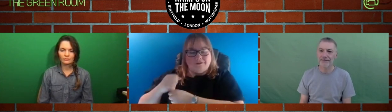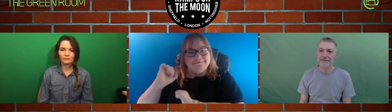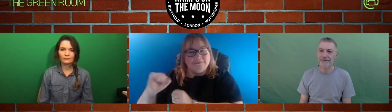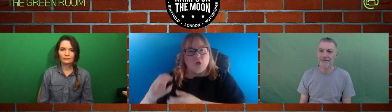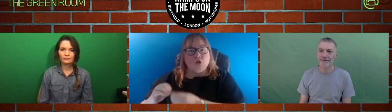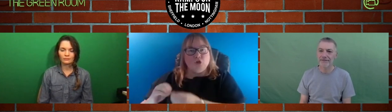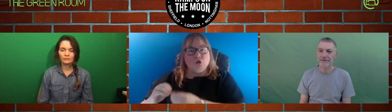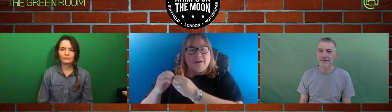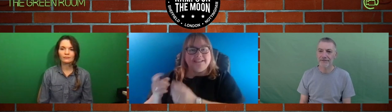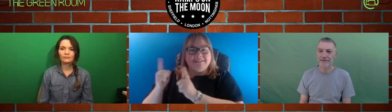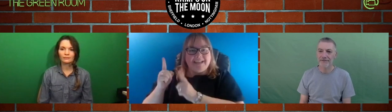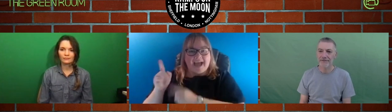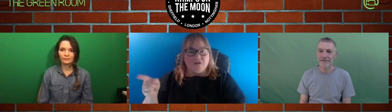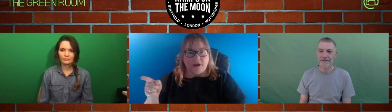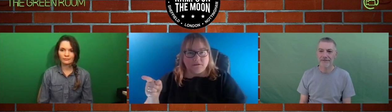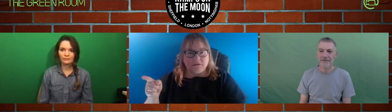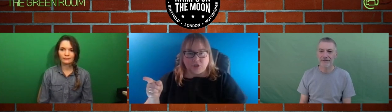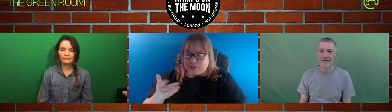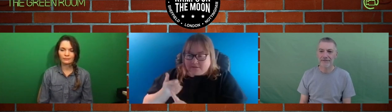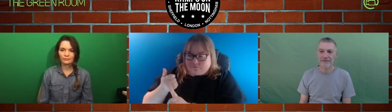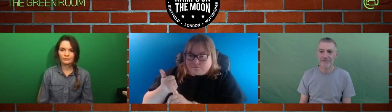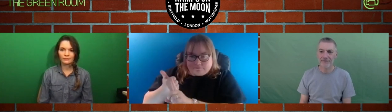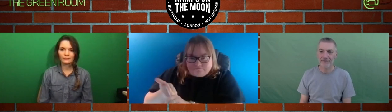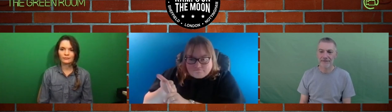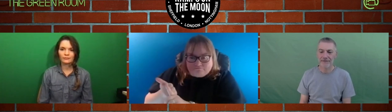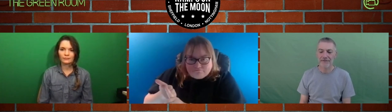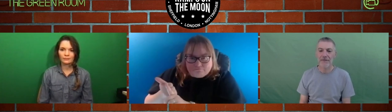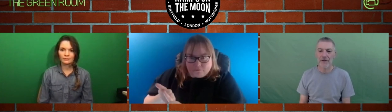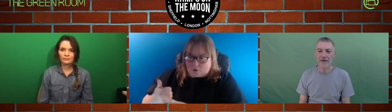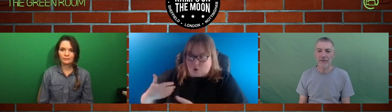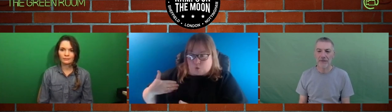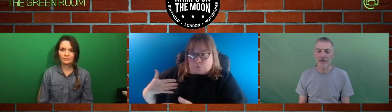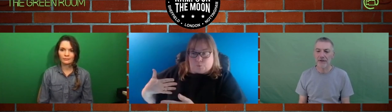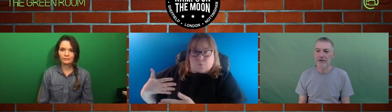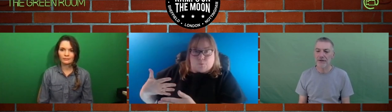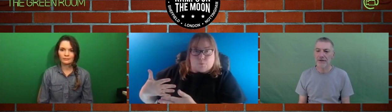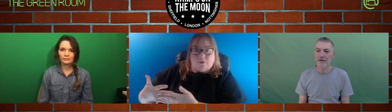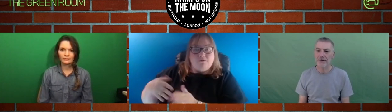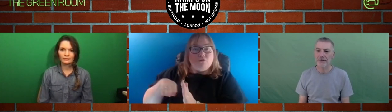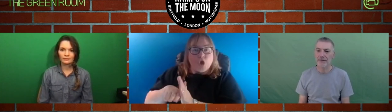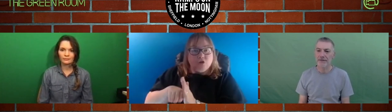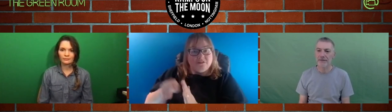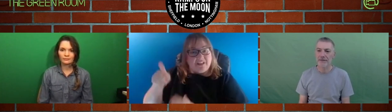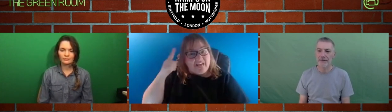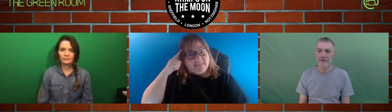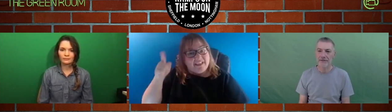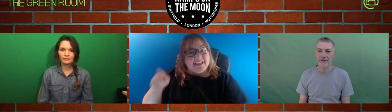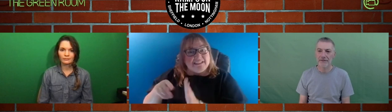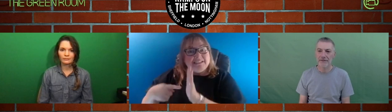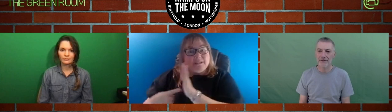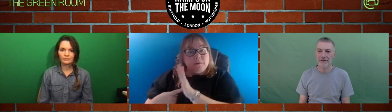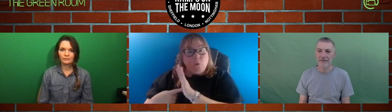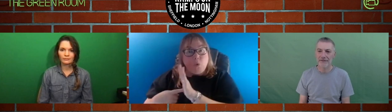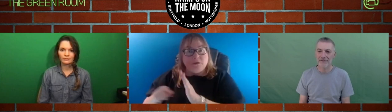you with the lead up to rehearsals. Which is a really important thing I think that in Yorkshire we're so lucky that there's